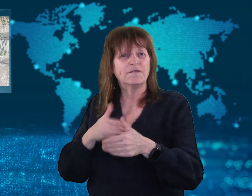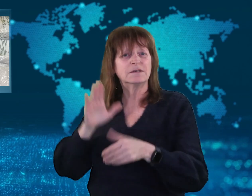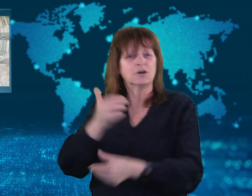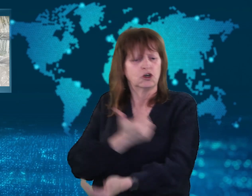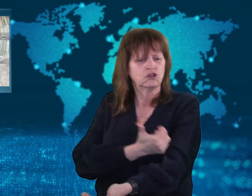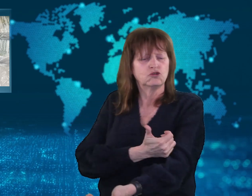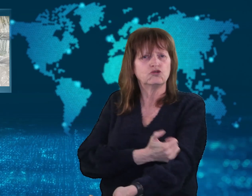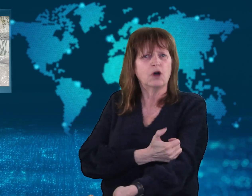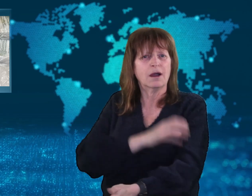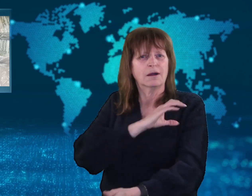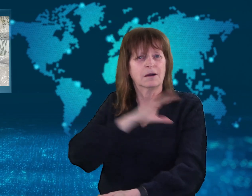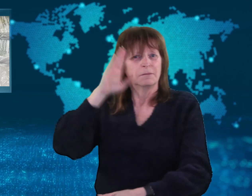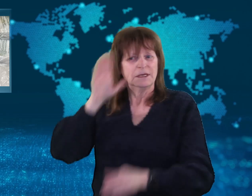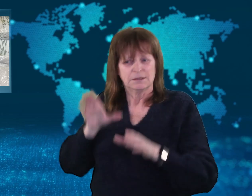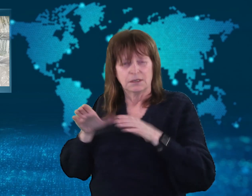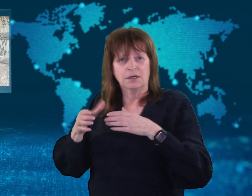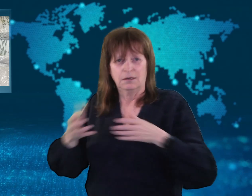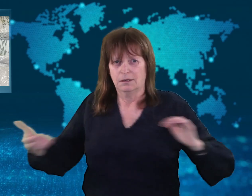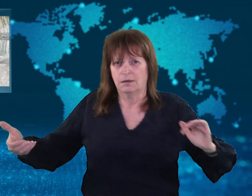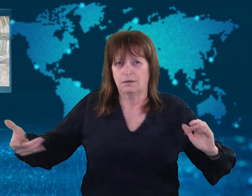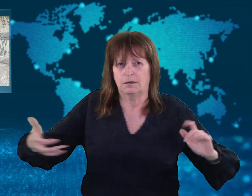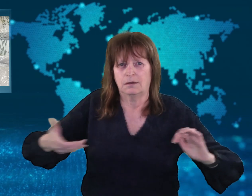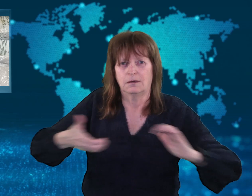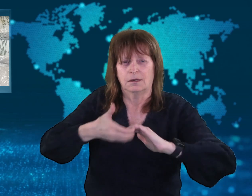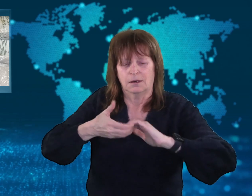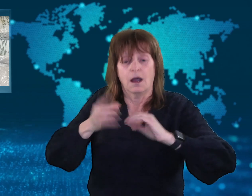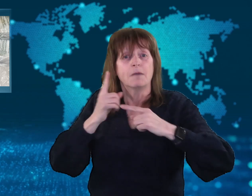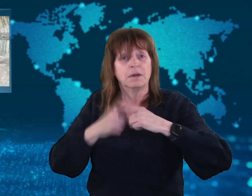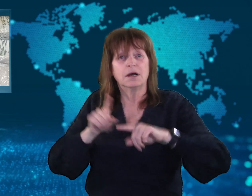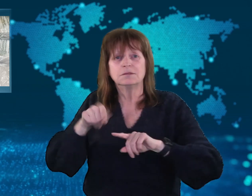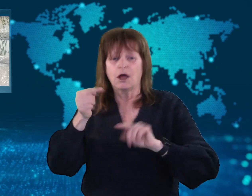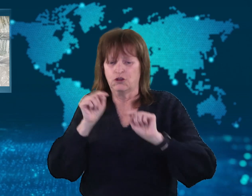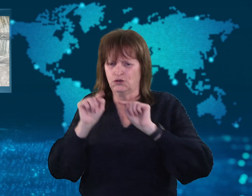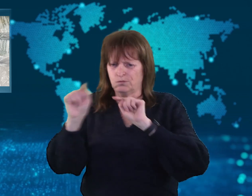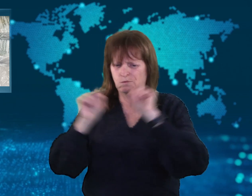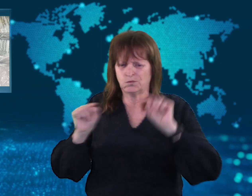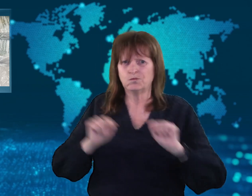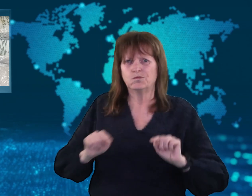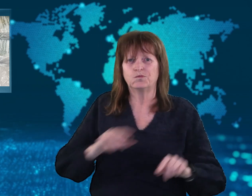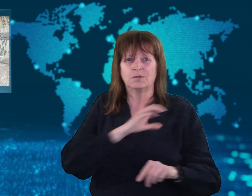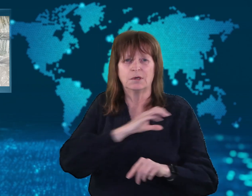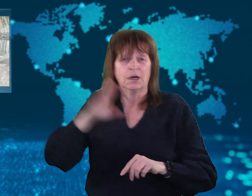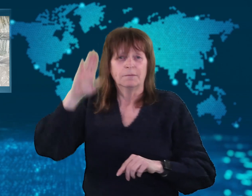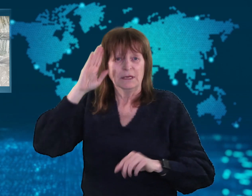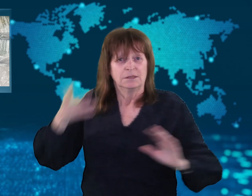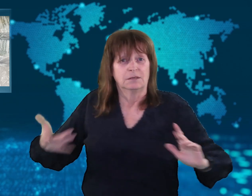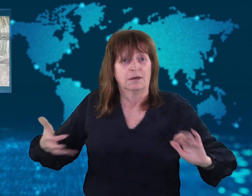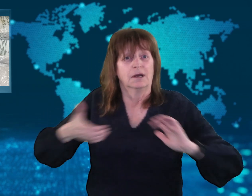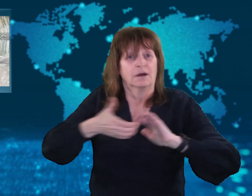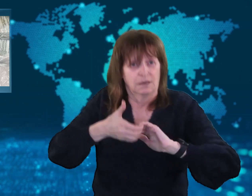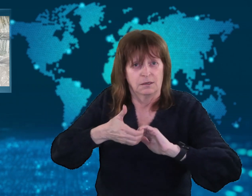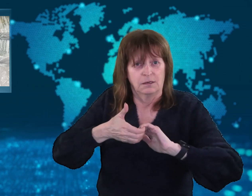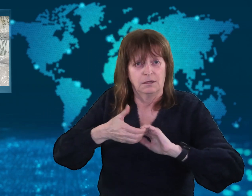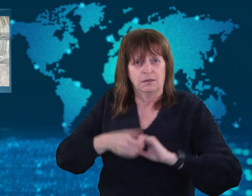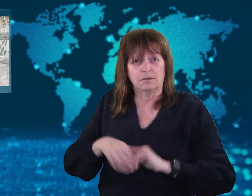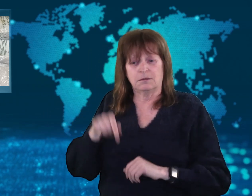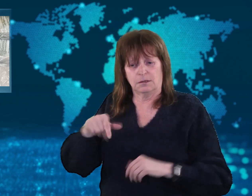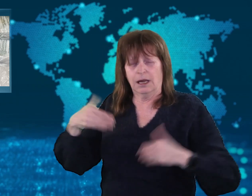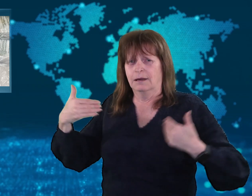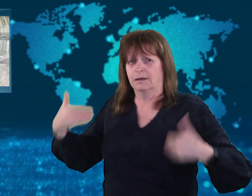policing jurisdictions.